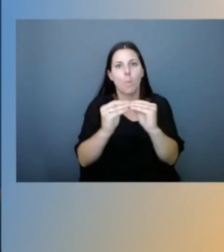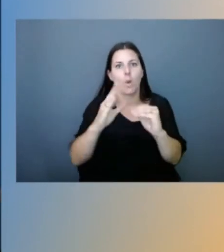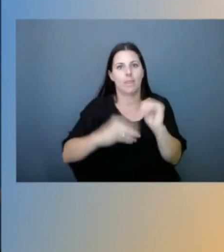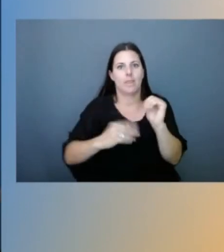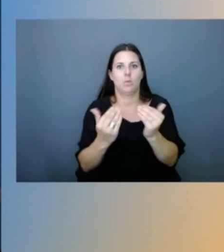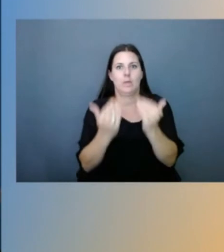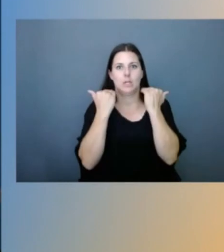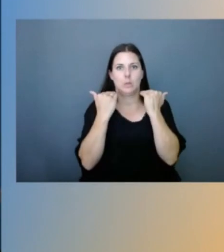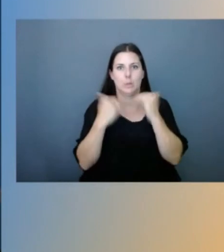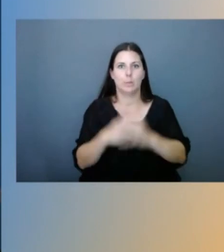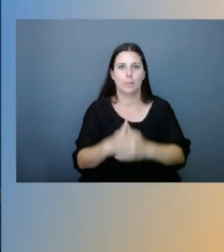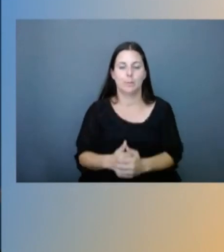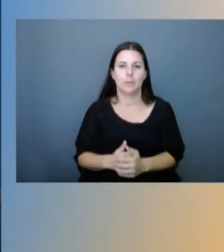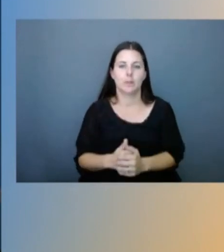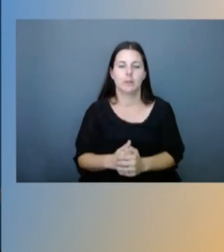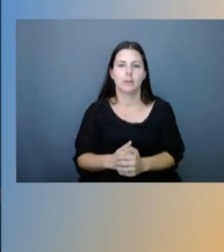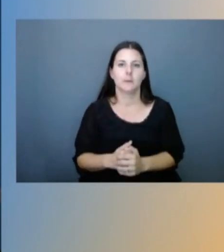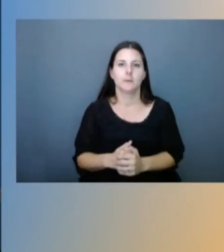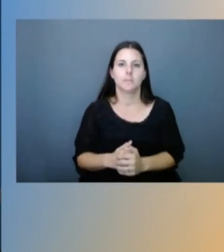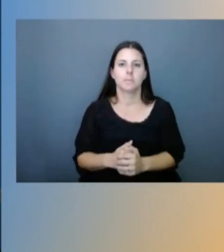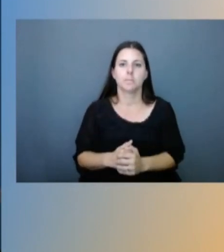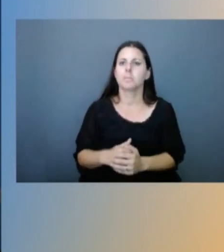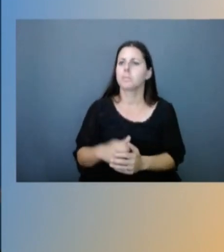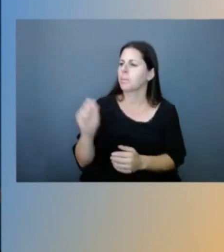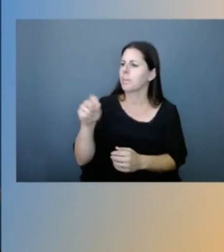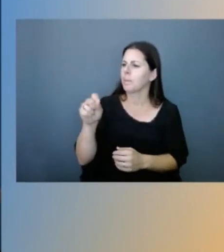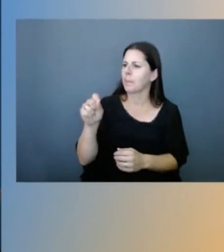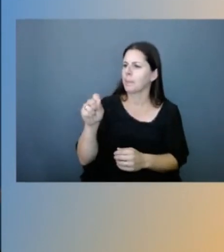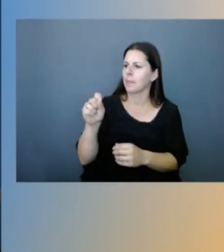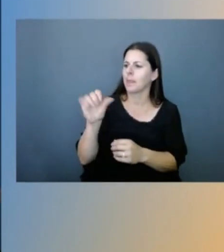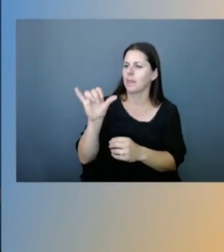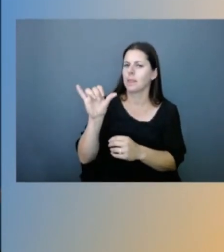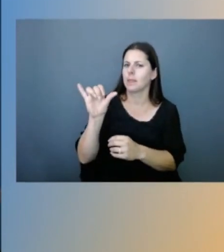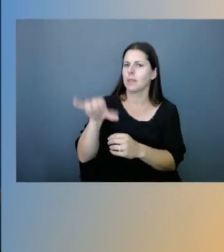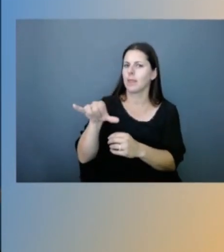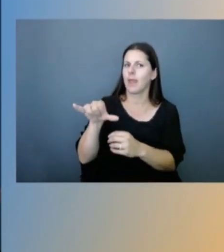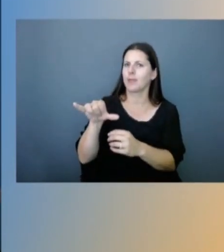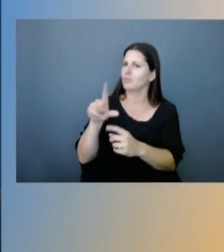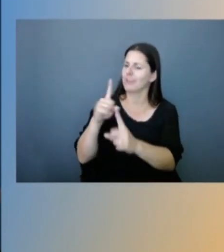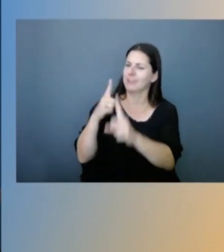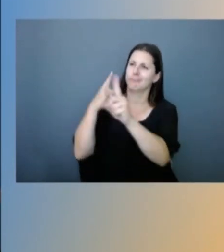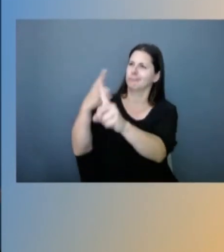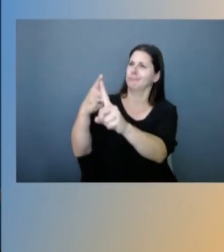And I think that goes into the entirety of the initiative. That's even highlighted on the slide.